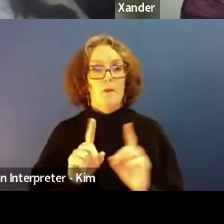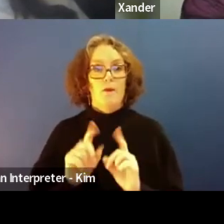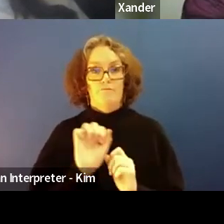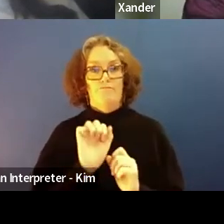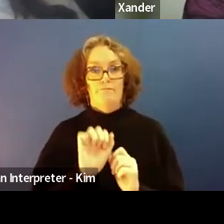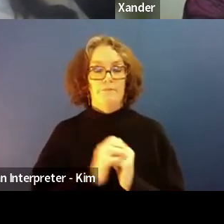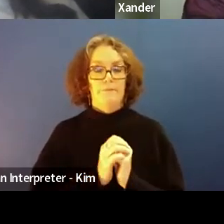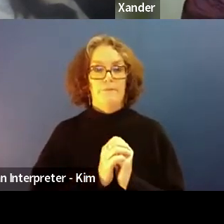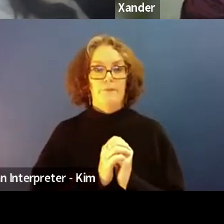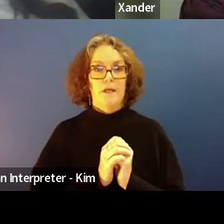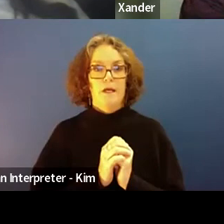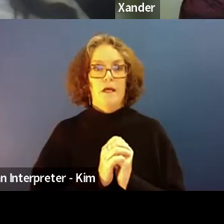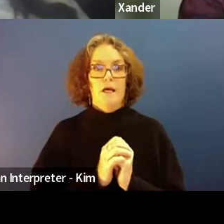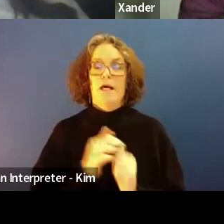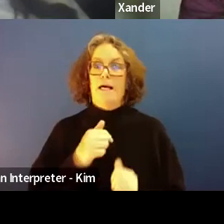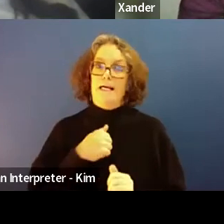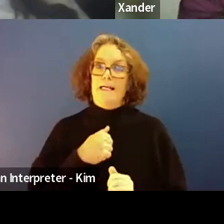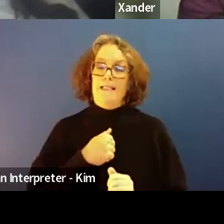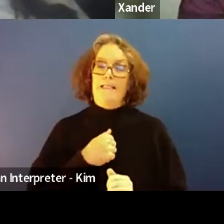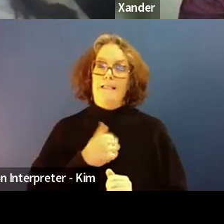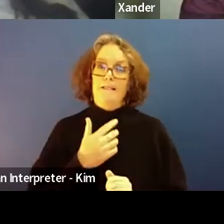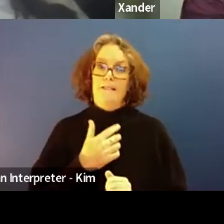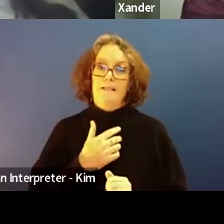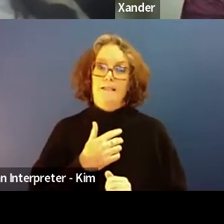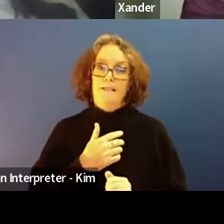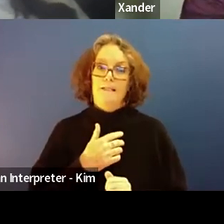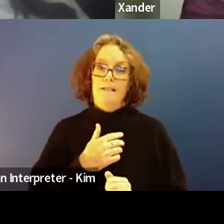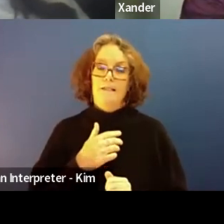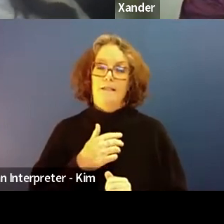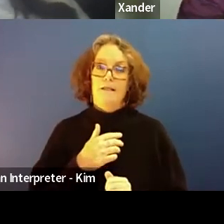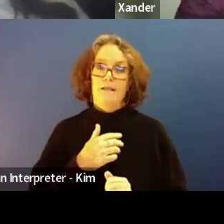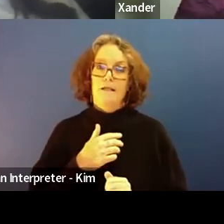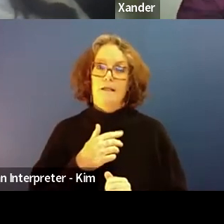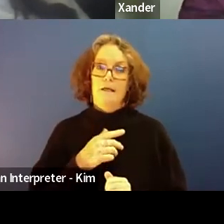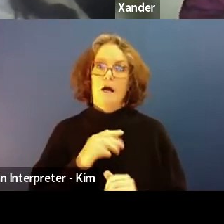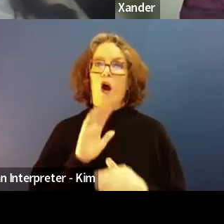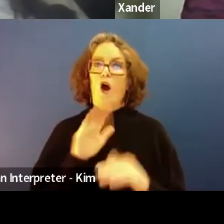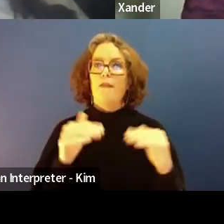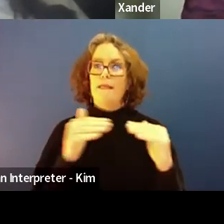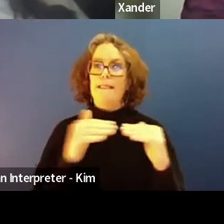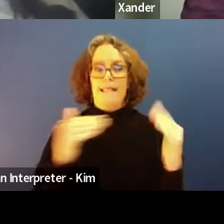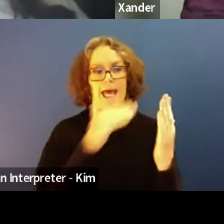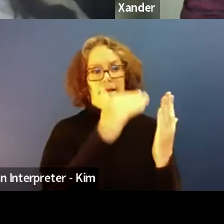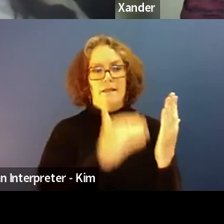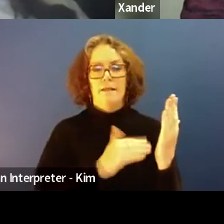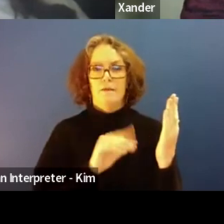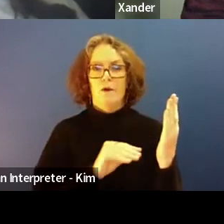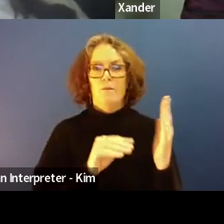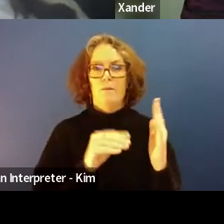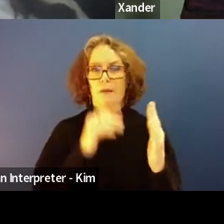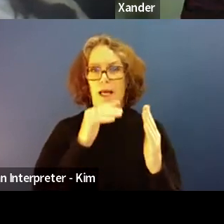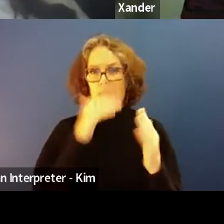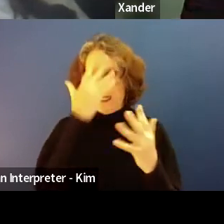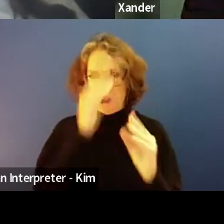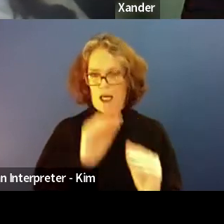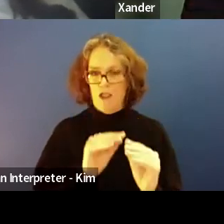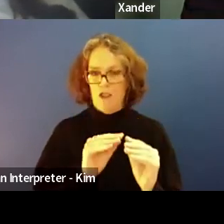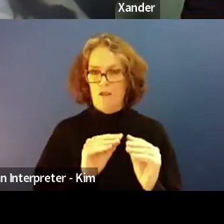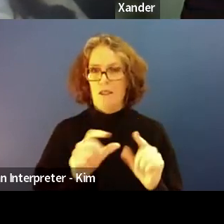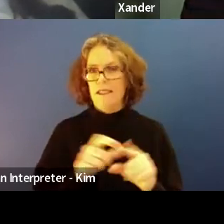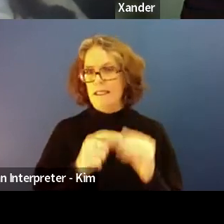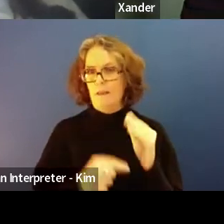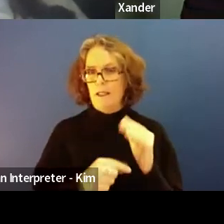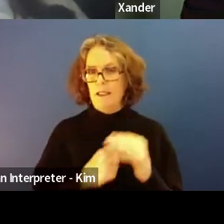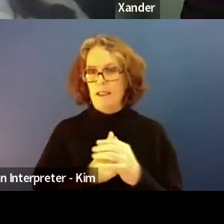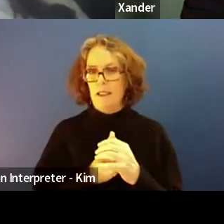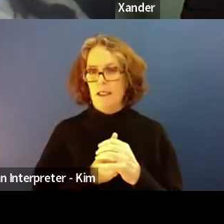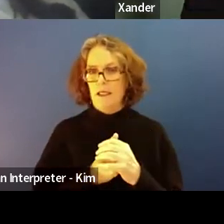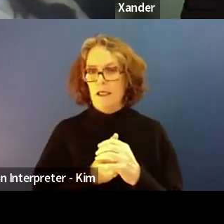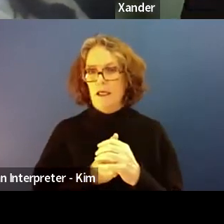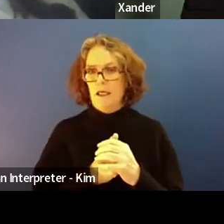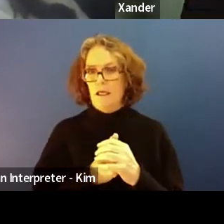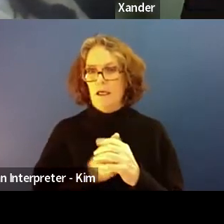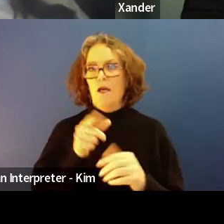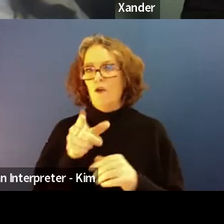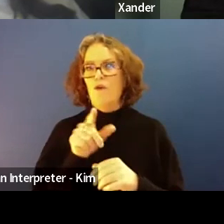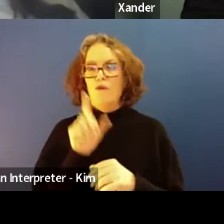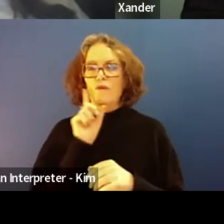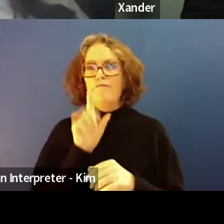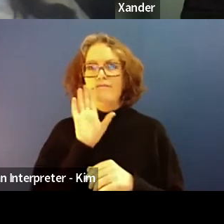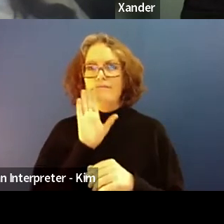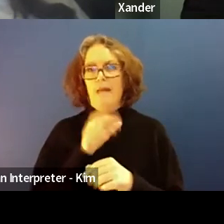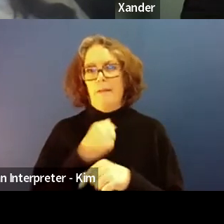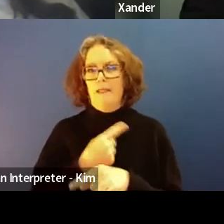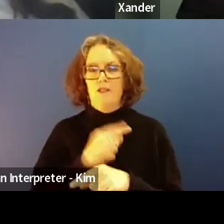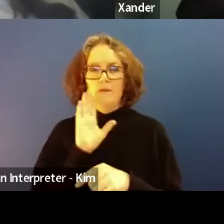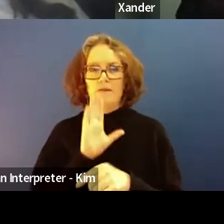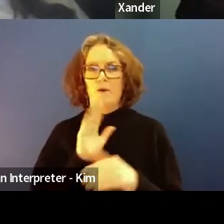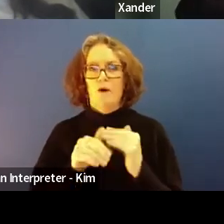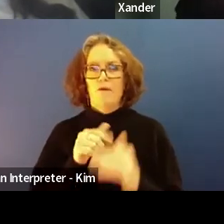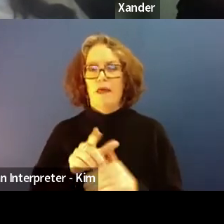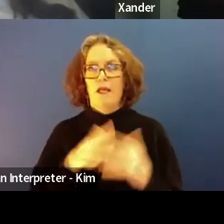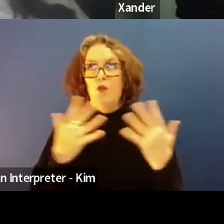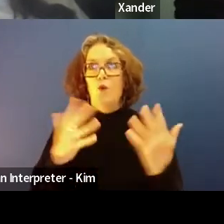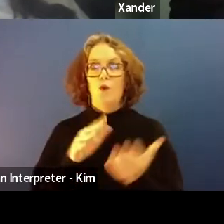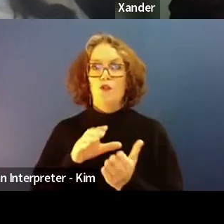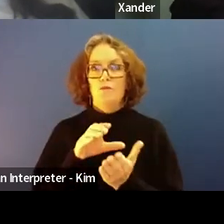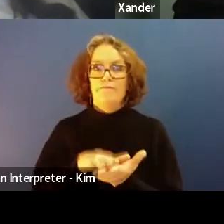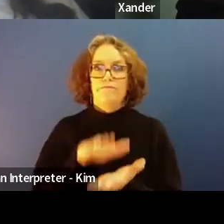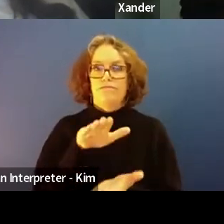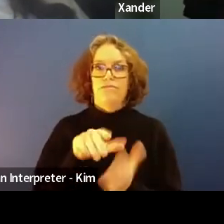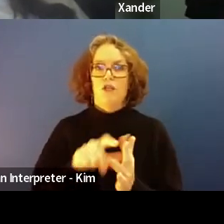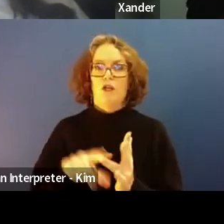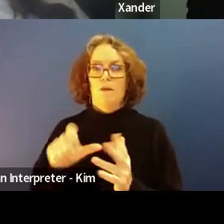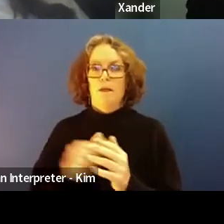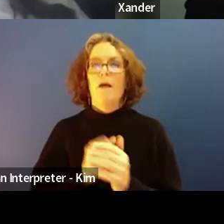By biggest bit of information as you've spoken about previously. So, in terms of the standards of education, in terms of disability then main point regarding that ridiculous document is the student with a disability is accessing education on the same